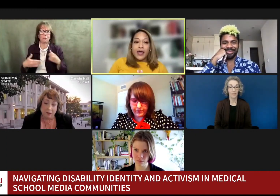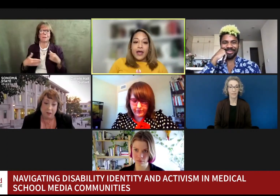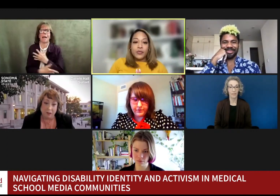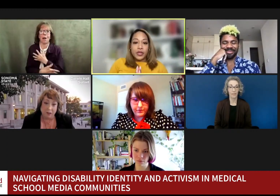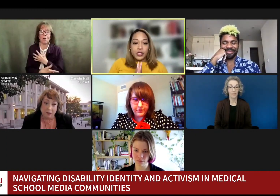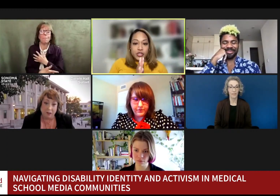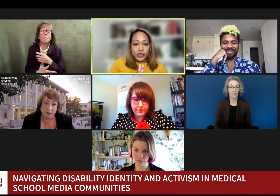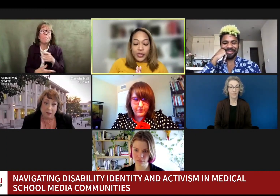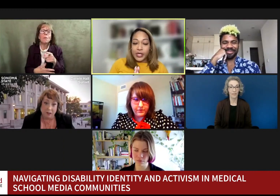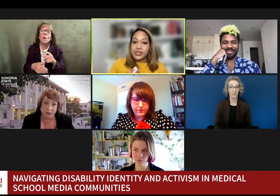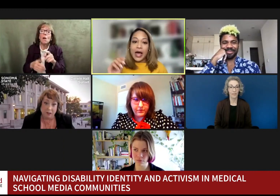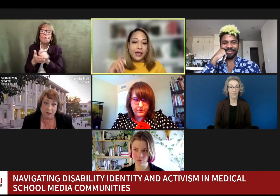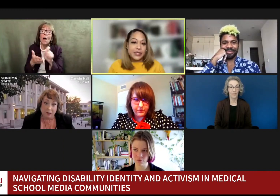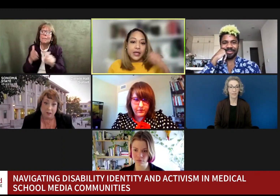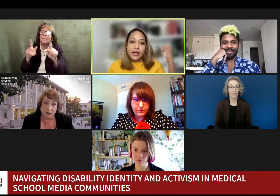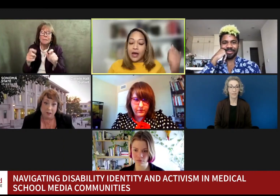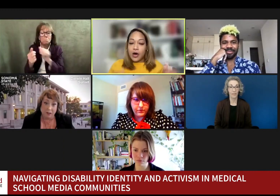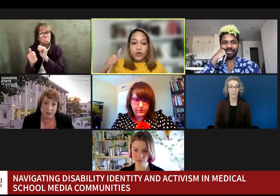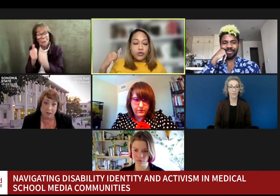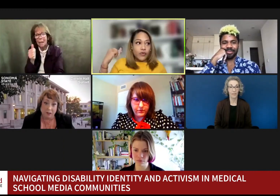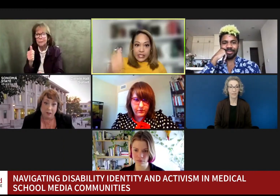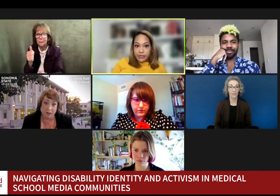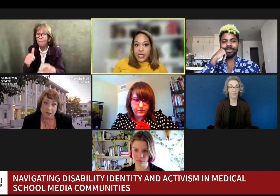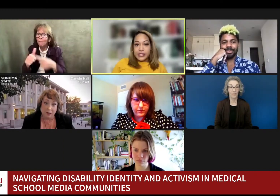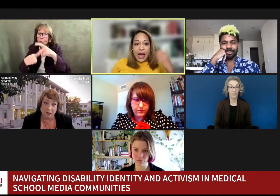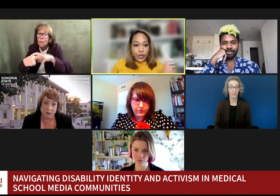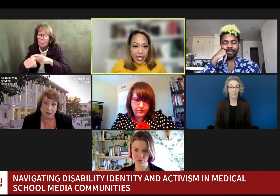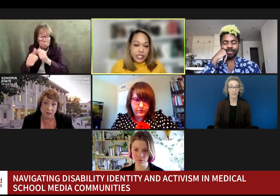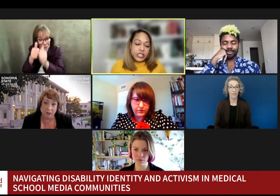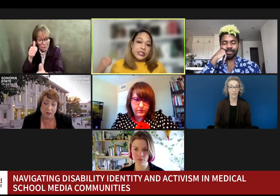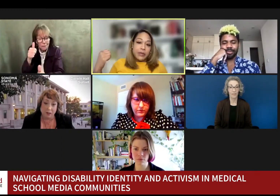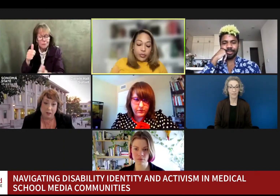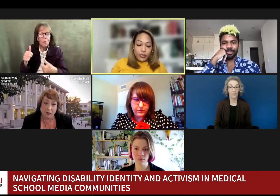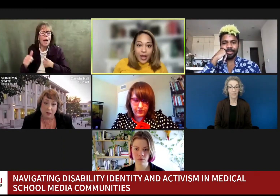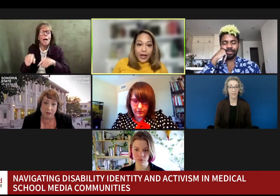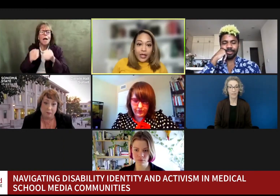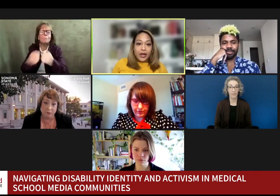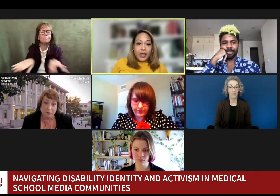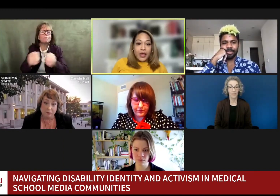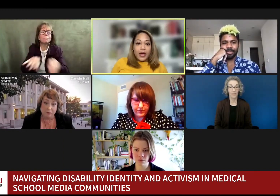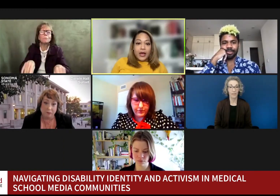And within two weeks I am sending out resumes, applications, I'm applying.